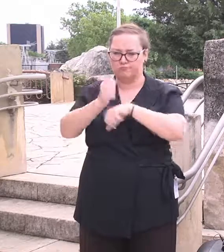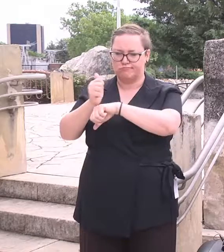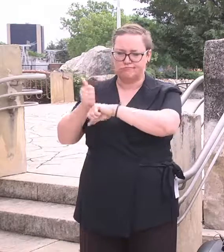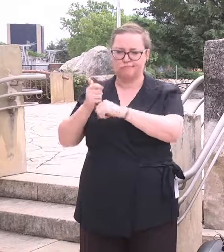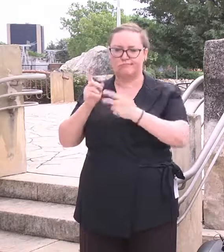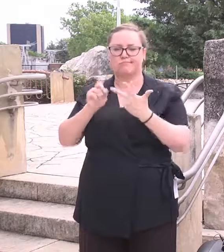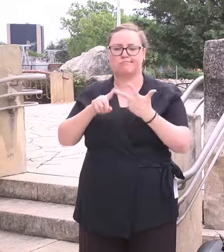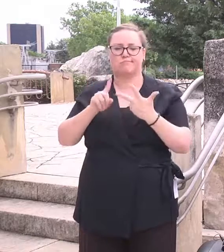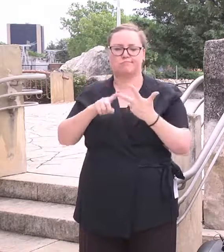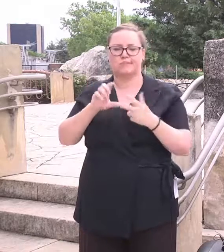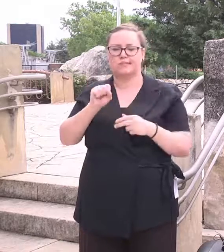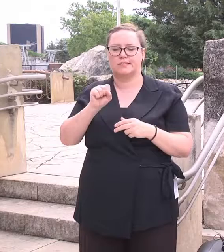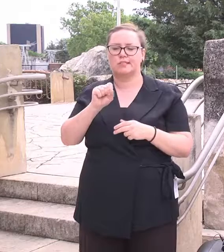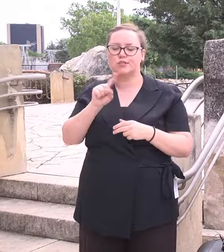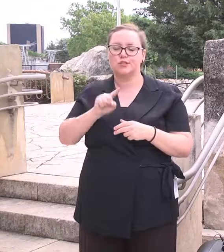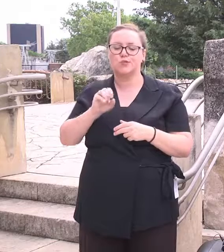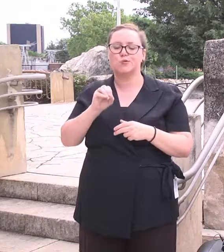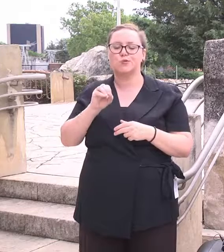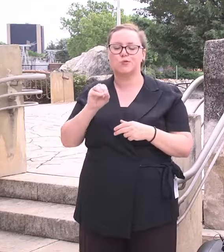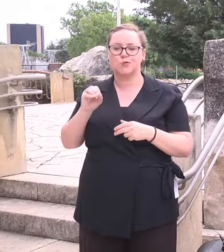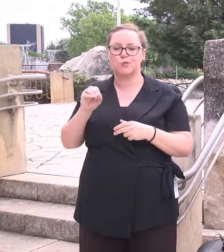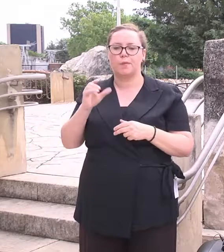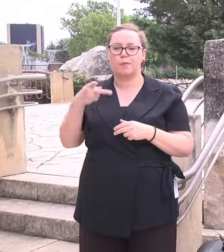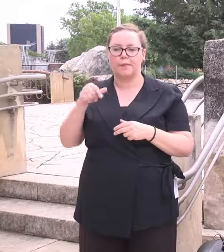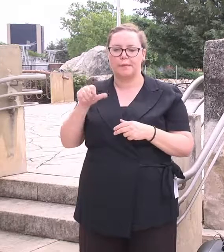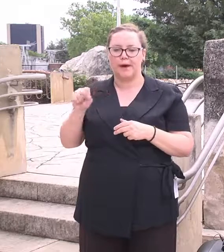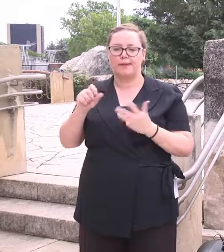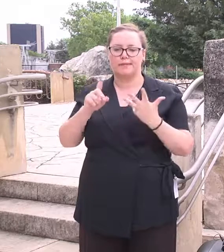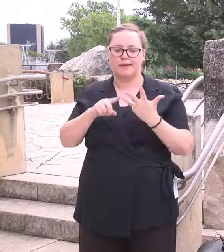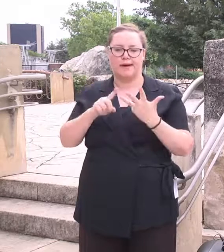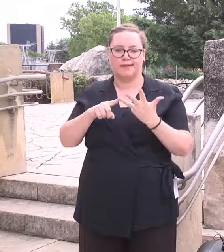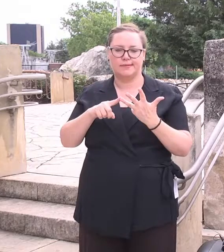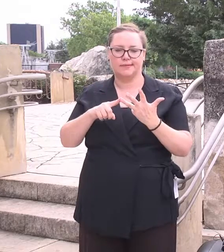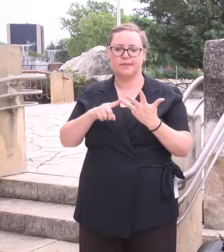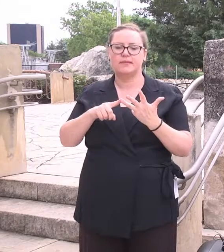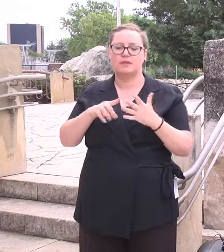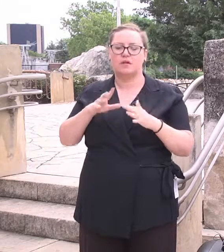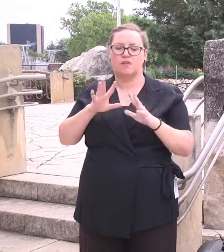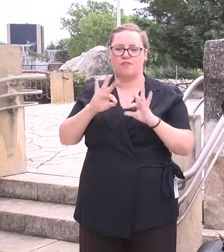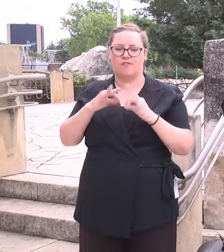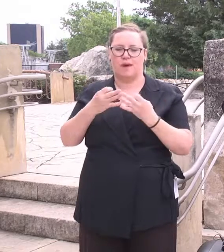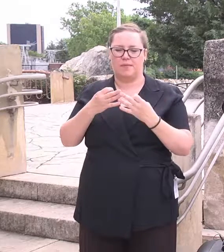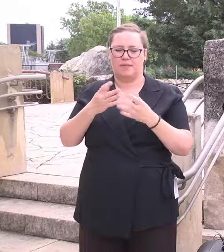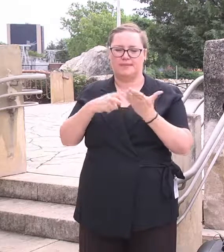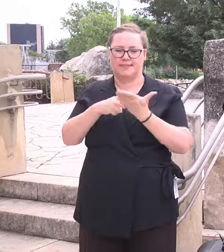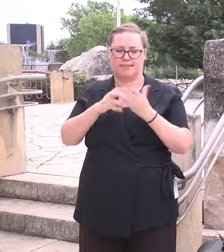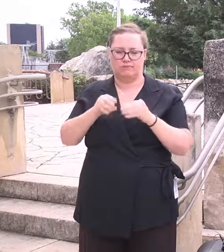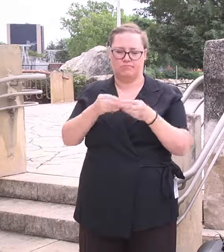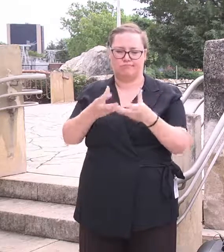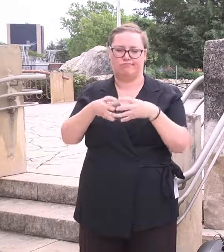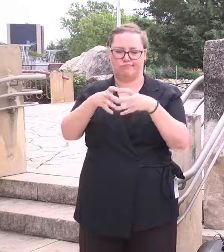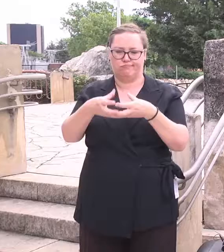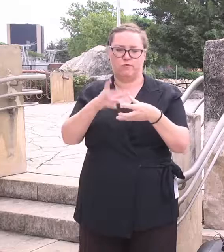County Zoo and uh family sets of tickets to the witcha symphony orchestra pre-registration is